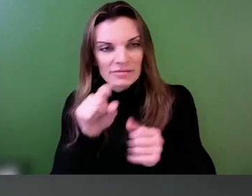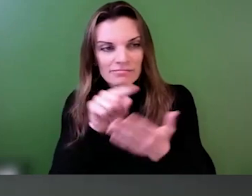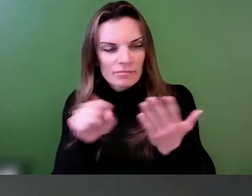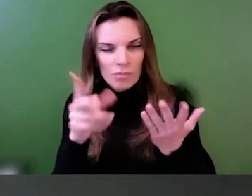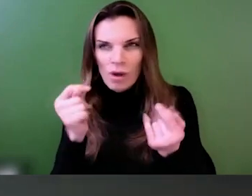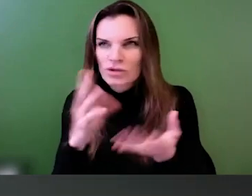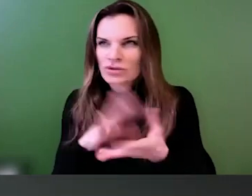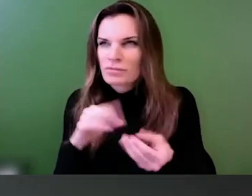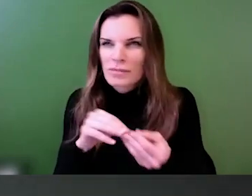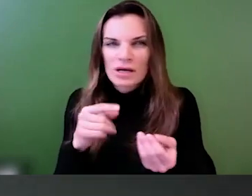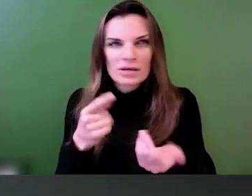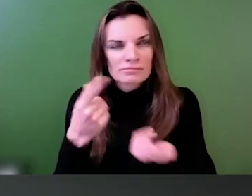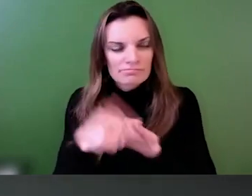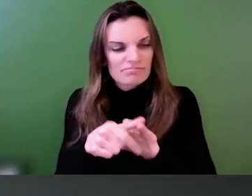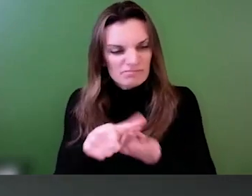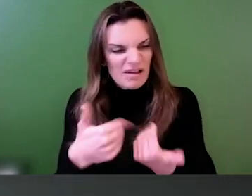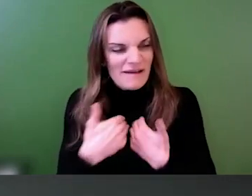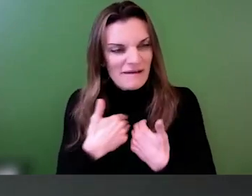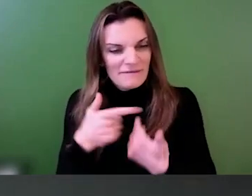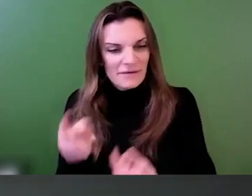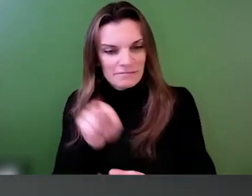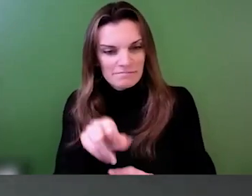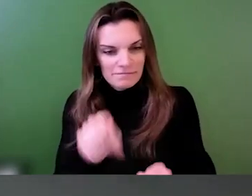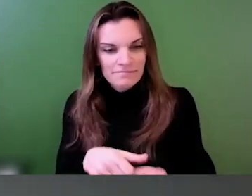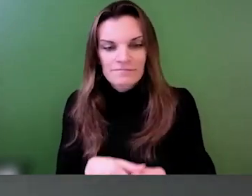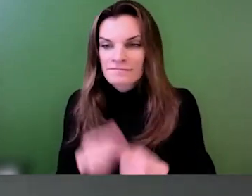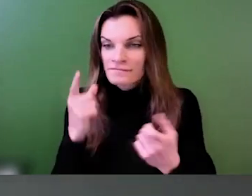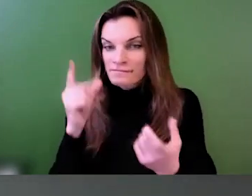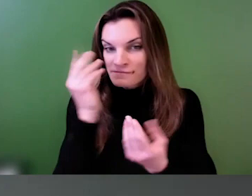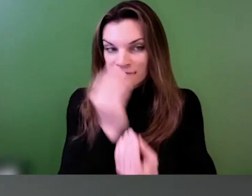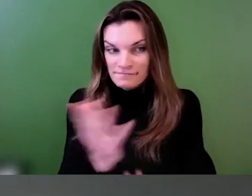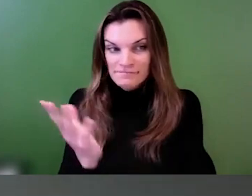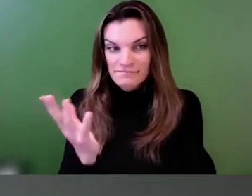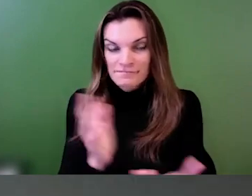being shared before we are able to post the video. So I just wanted to let everyone know,